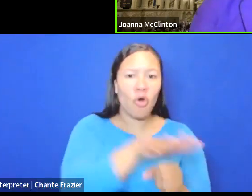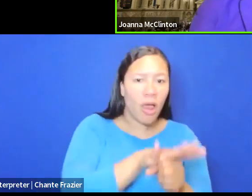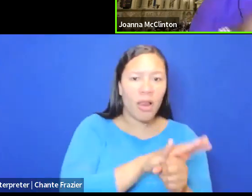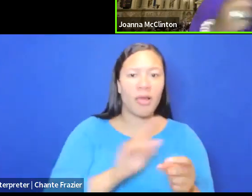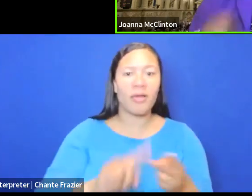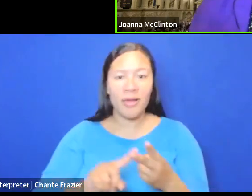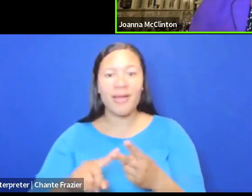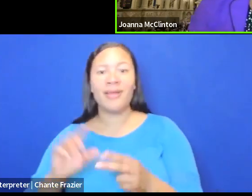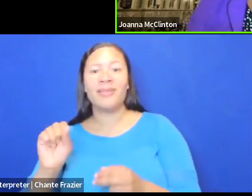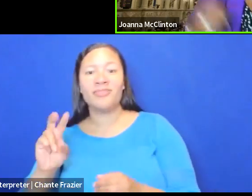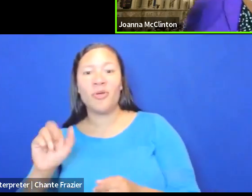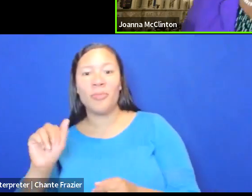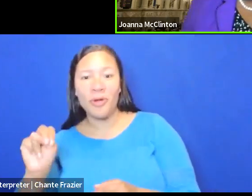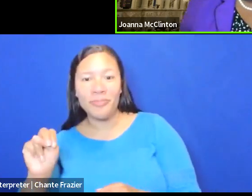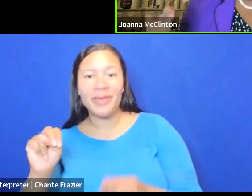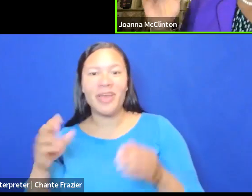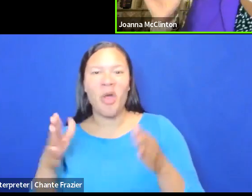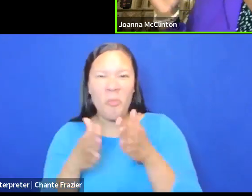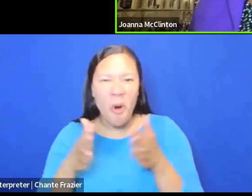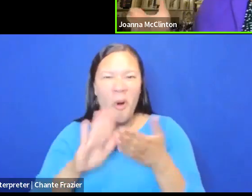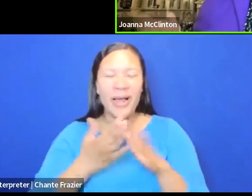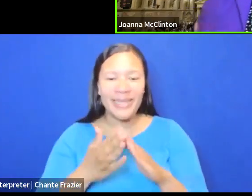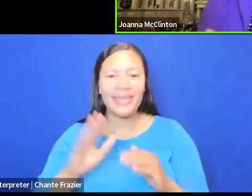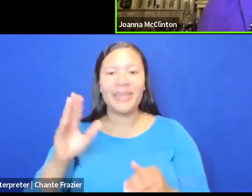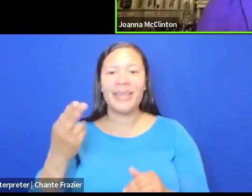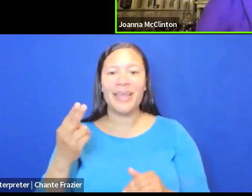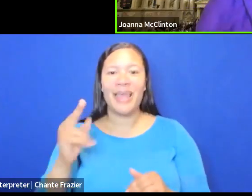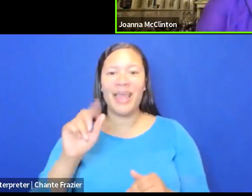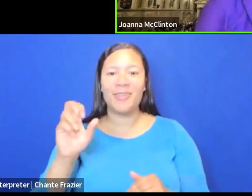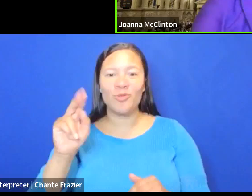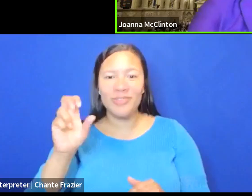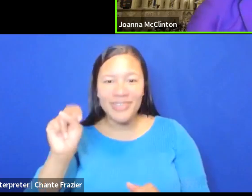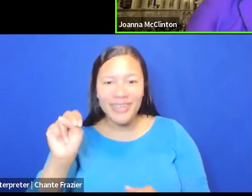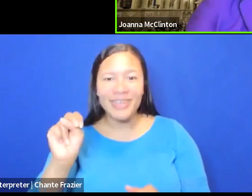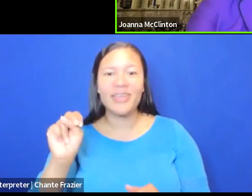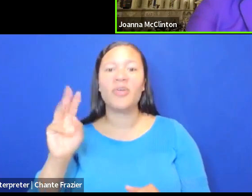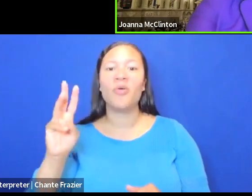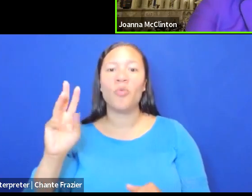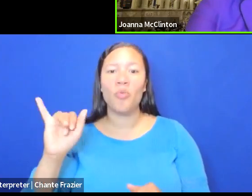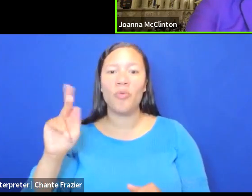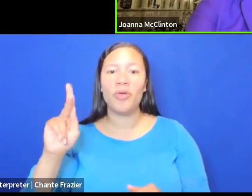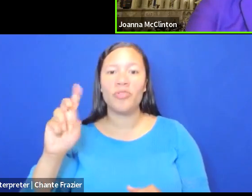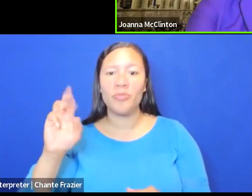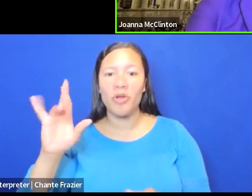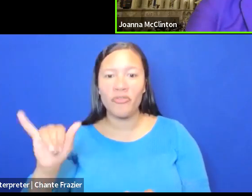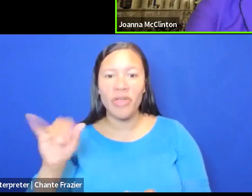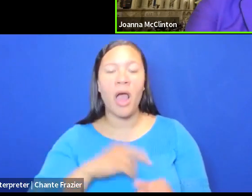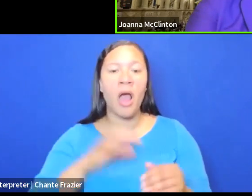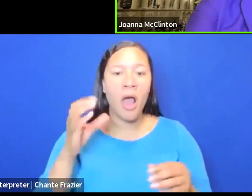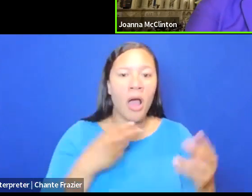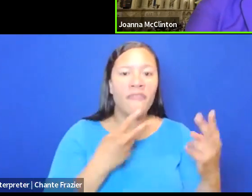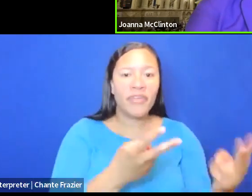community that raise me hearing their concerns and learning how I can fight for them rural Pennsylvania to